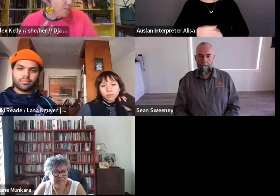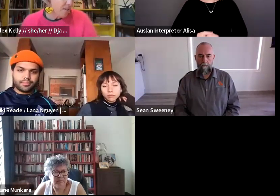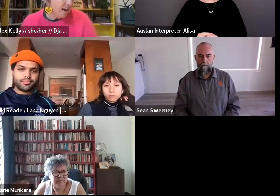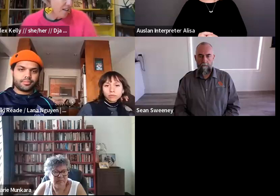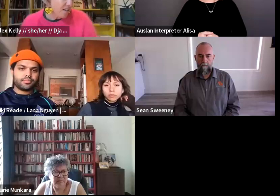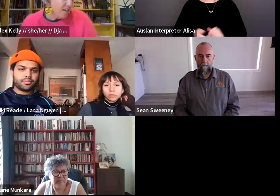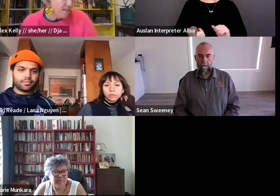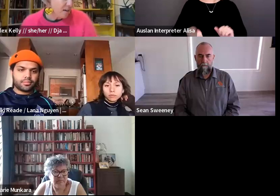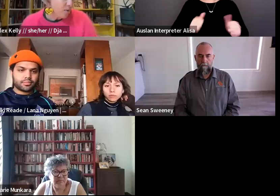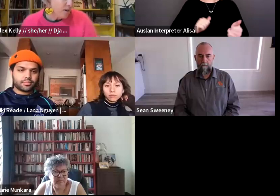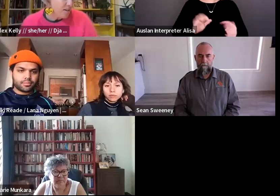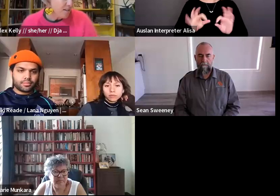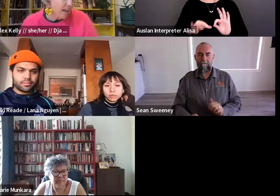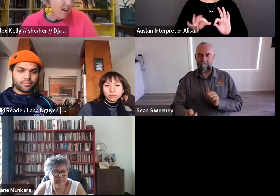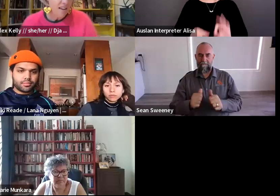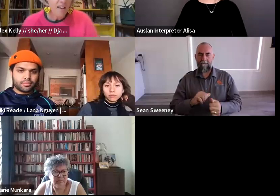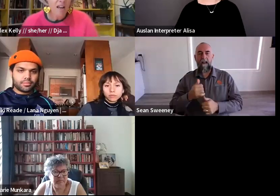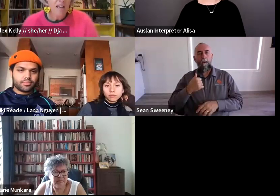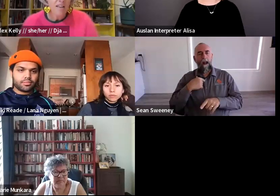it's not going to be that hard to get them out and not going to be that hard